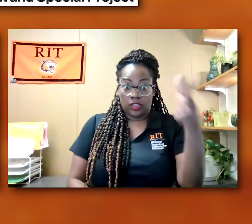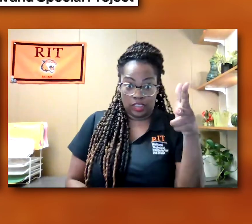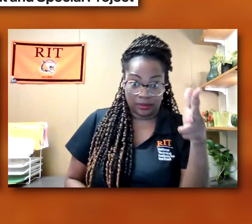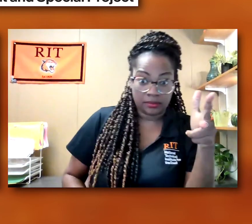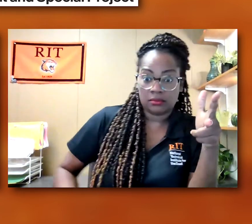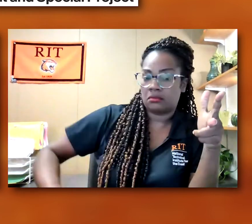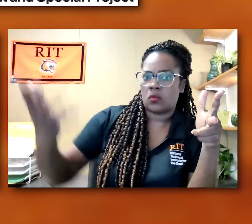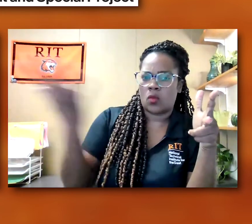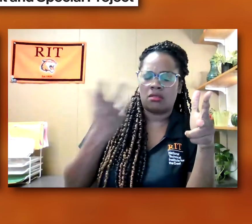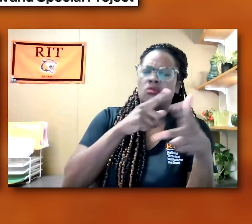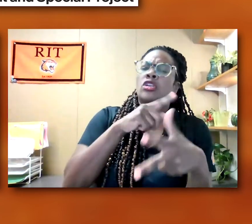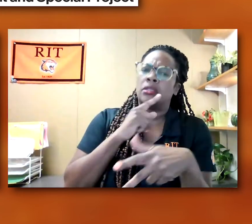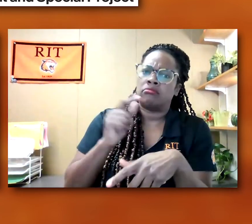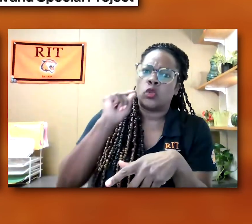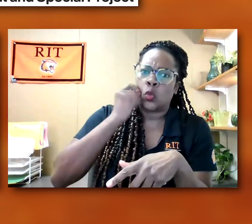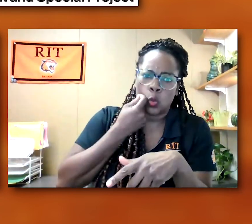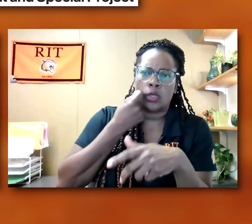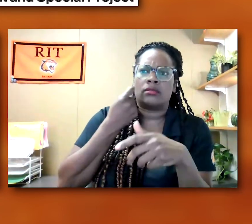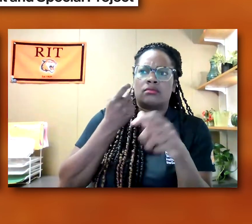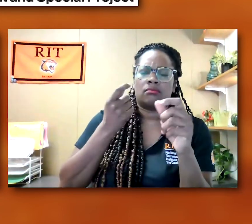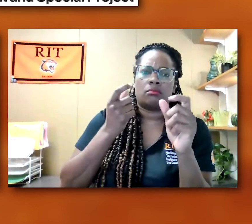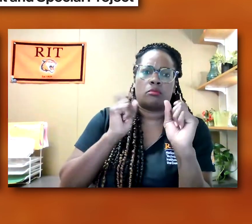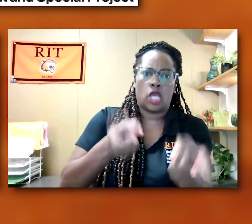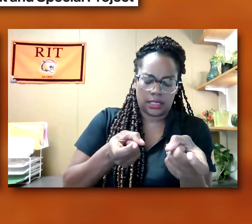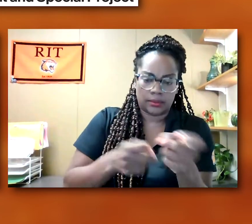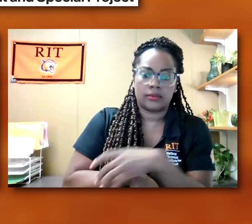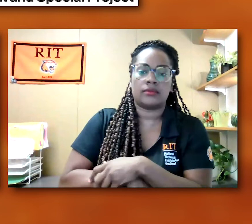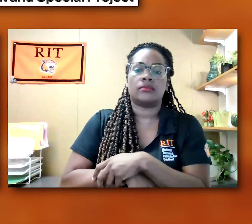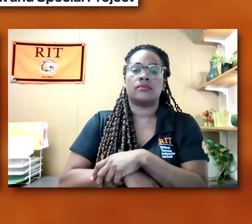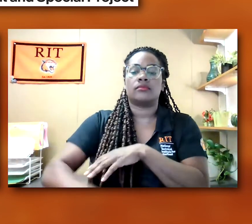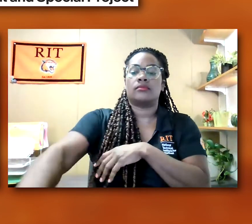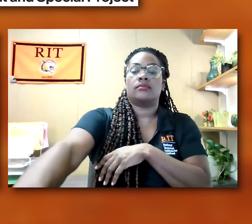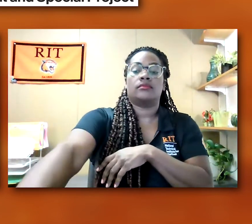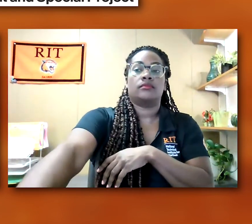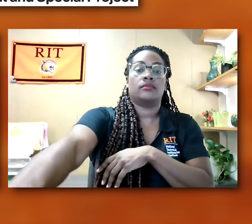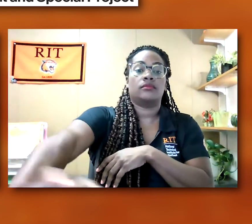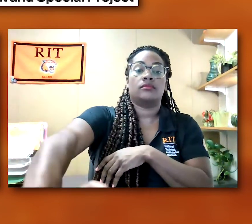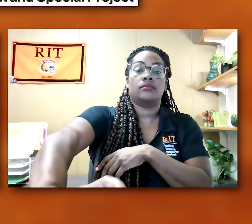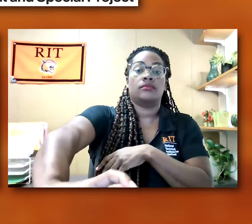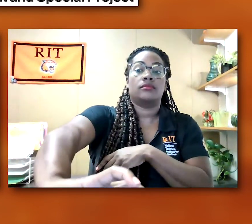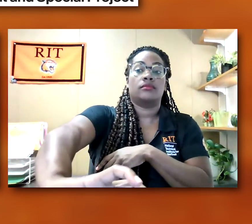So, in third place, it's a really cool prize.